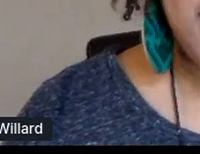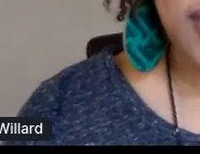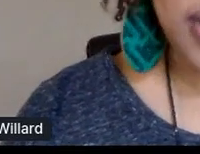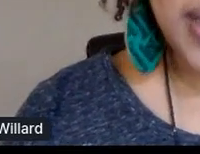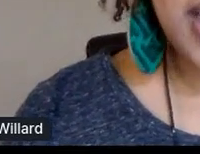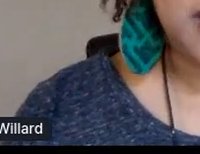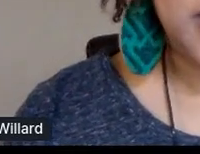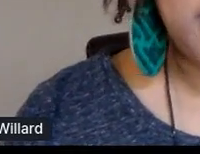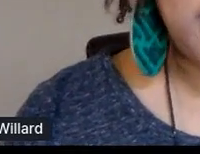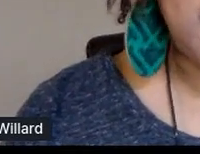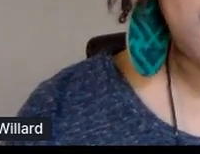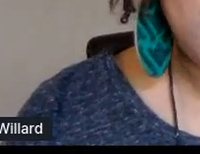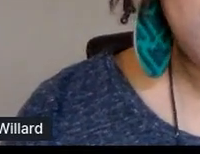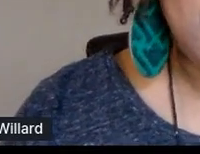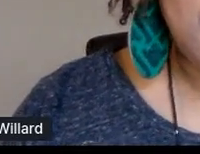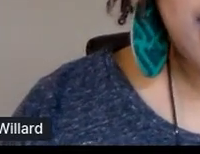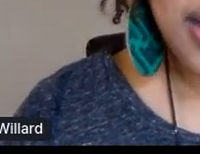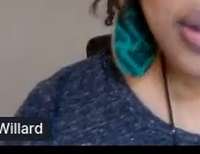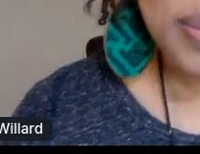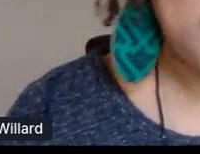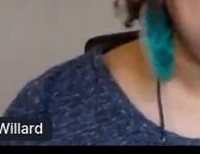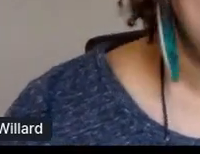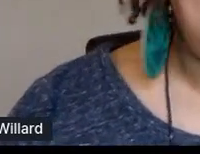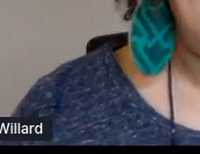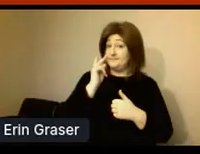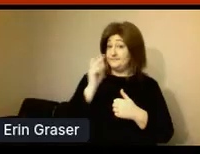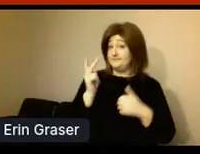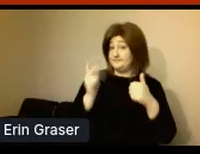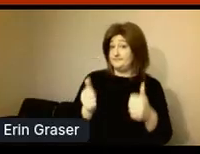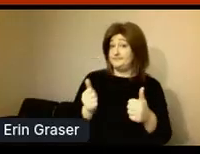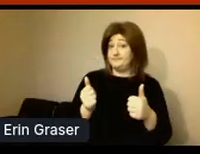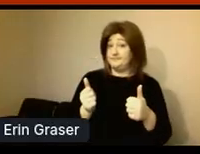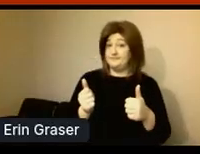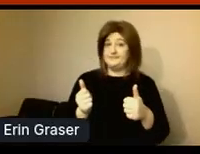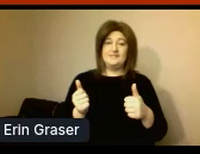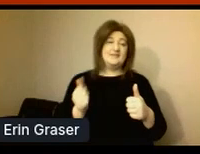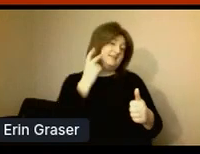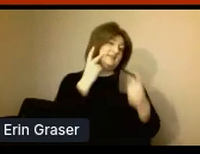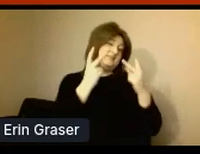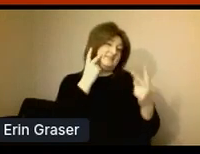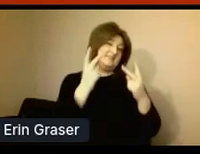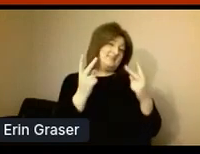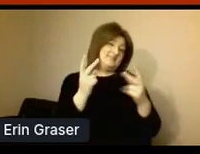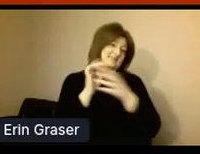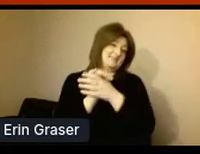Can everybody hear me OK? I hope. We see it. Yay. Awesome.